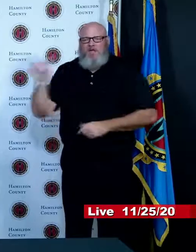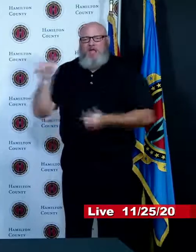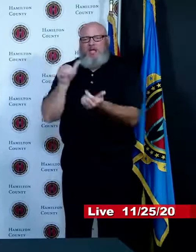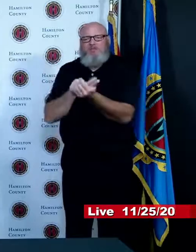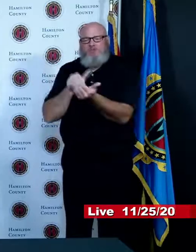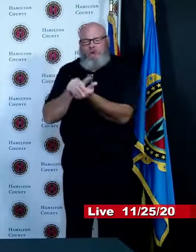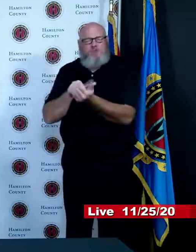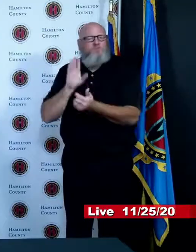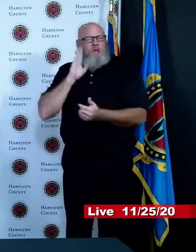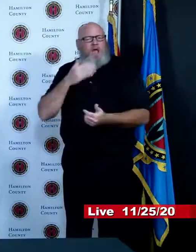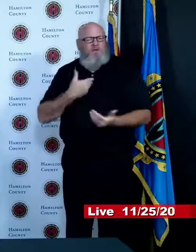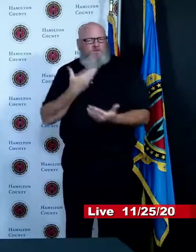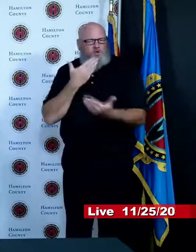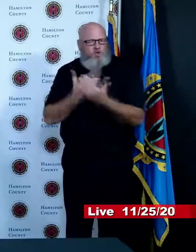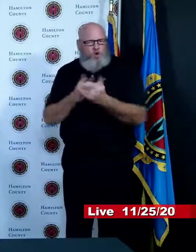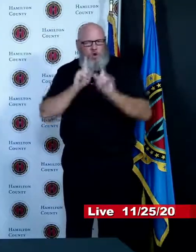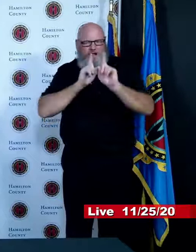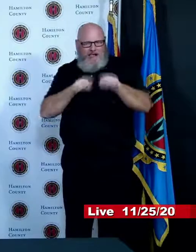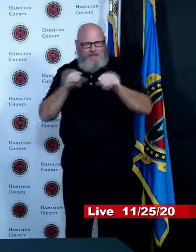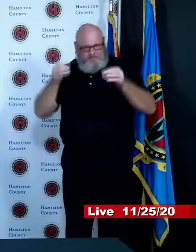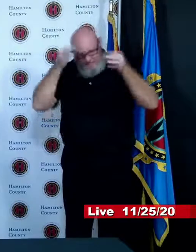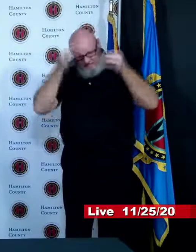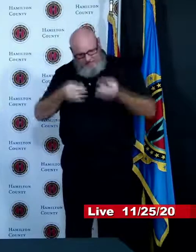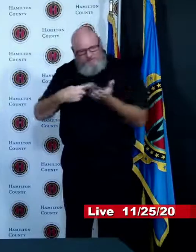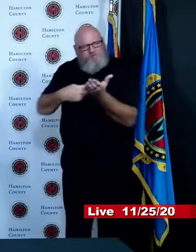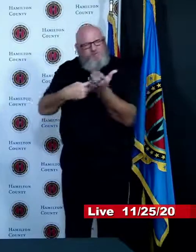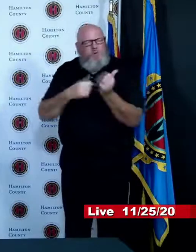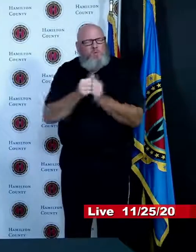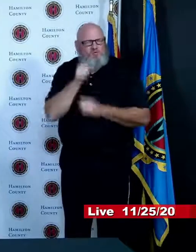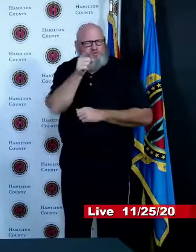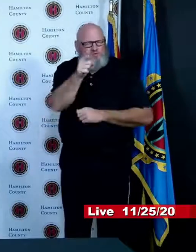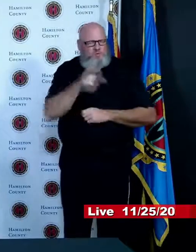immune system issue and you want to make sure the vaccine is safe just give your physician a call